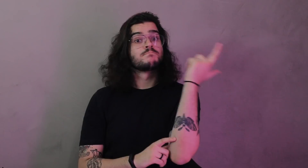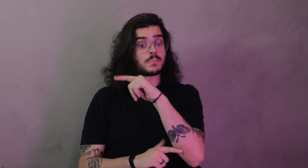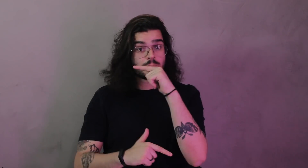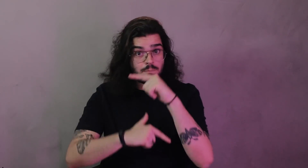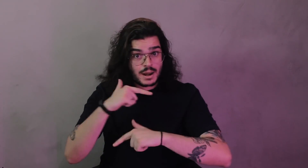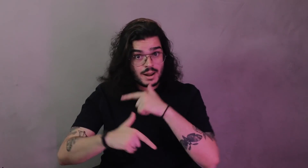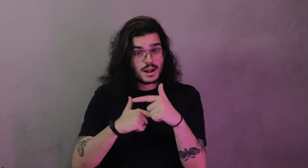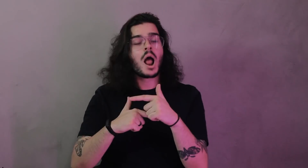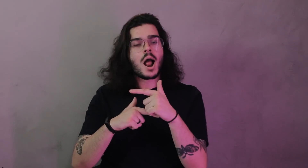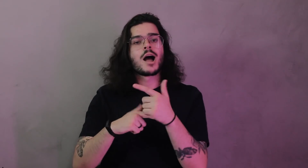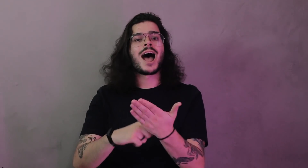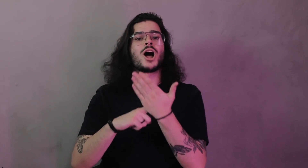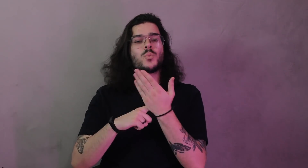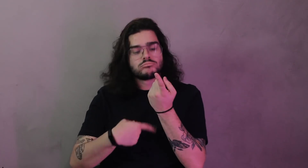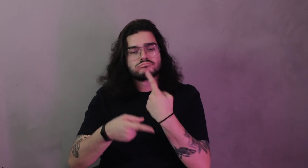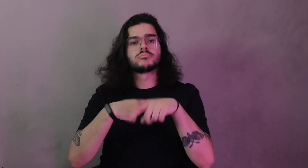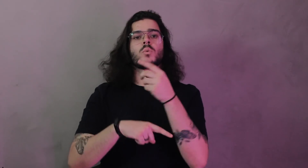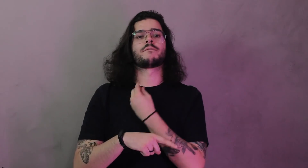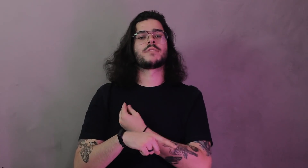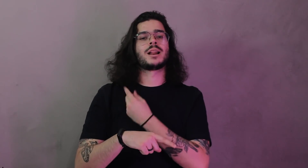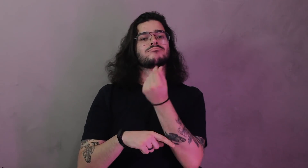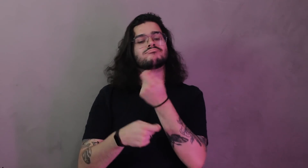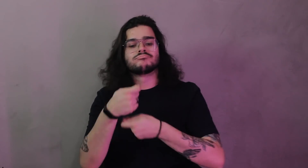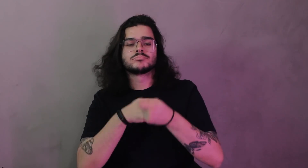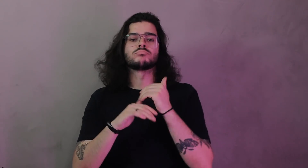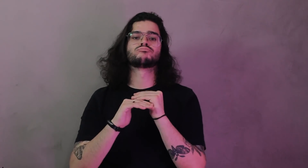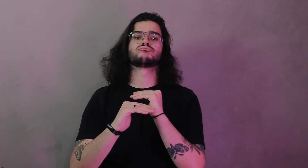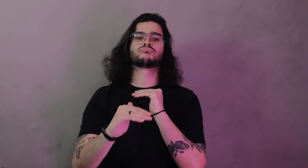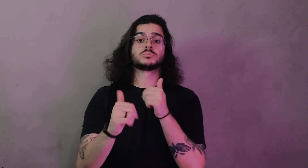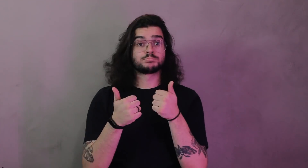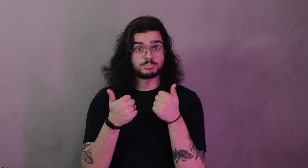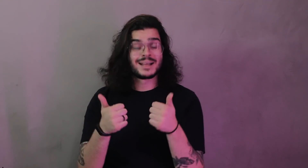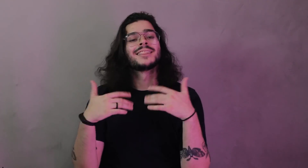With that, she managed to stabilize herself financially